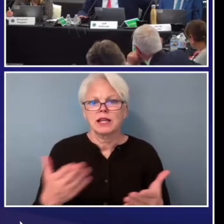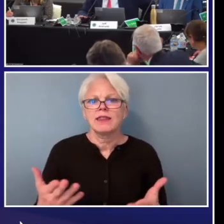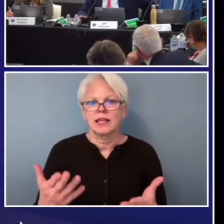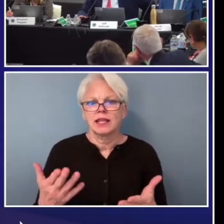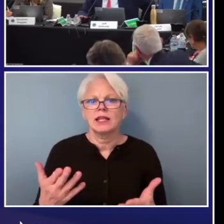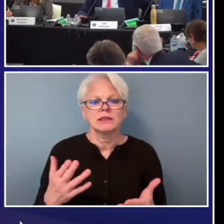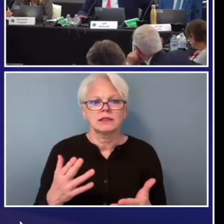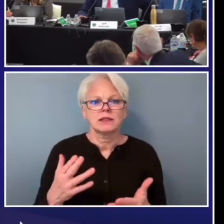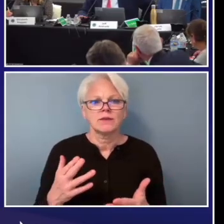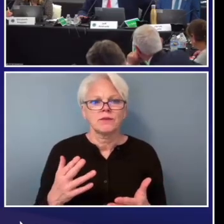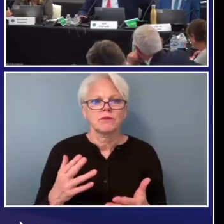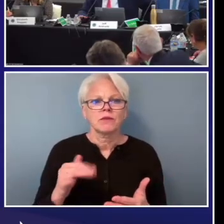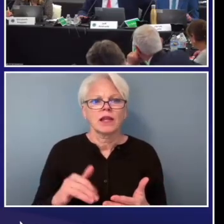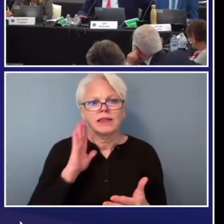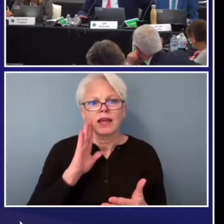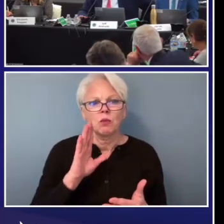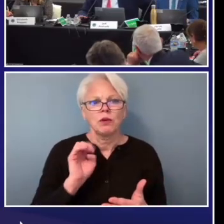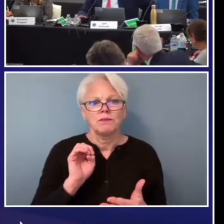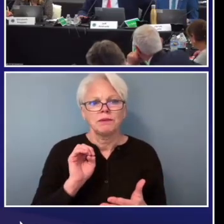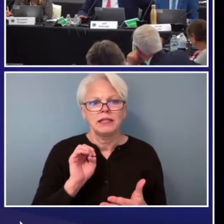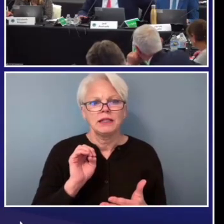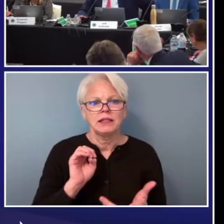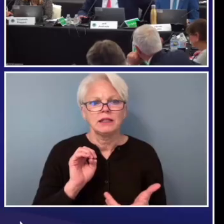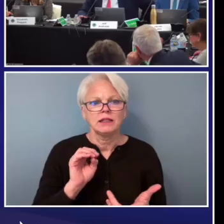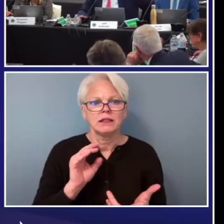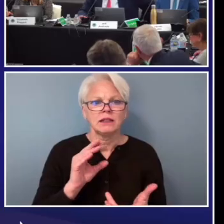which would be um, sort of inside and not be considered public under this.